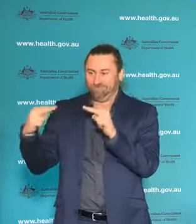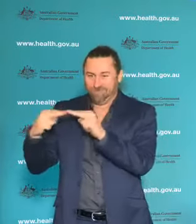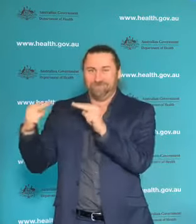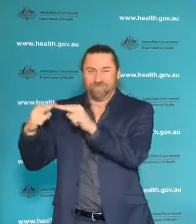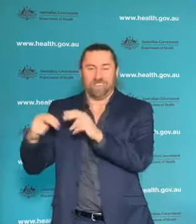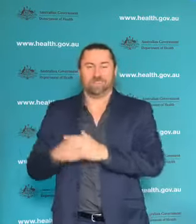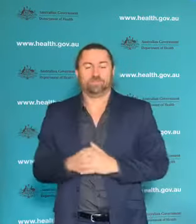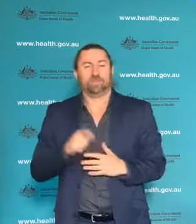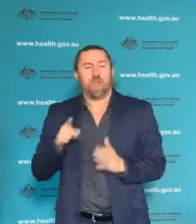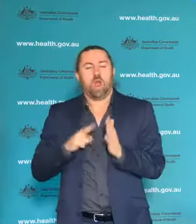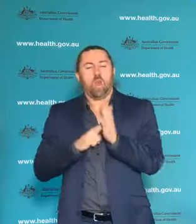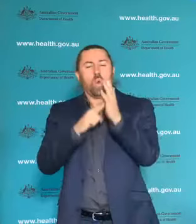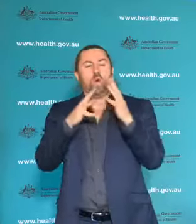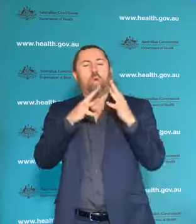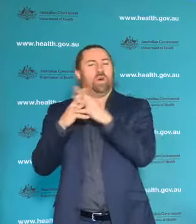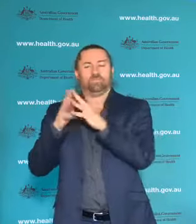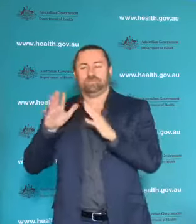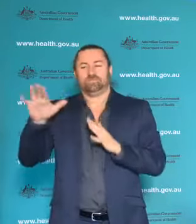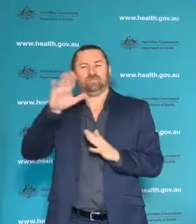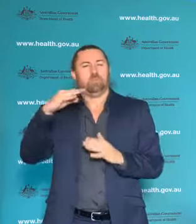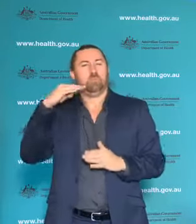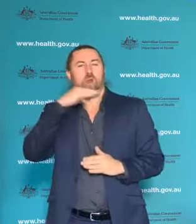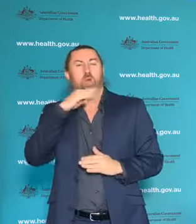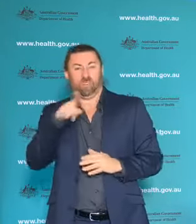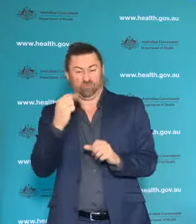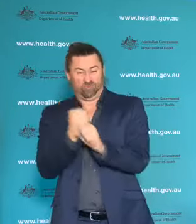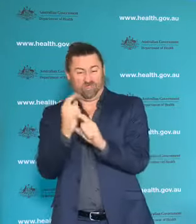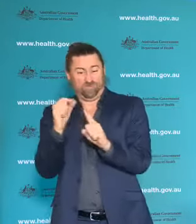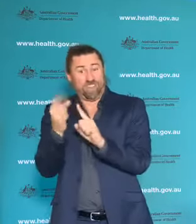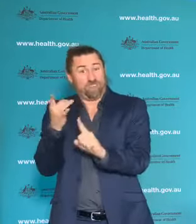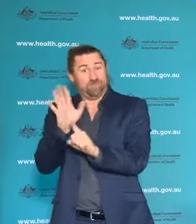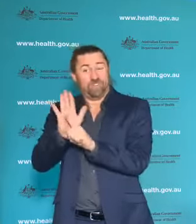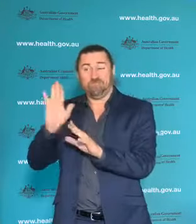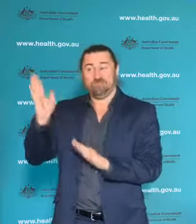northwest suburbs of Melbourne, Tony has experienced first-hand the